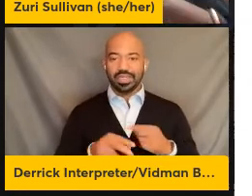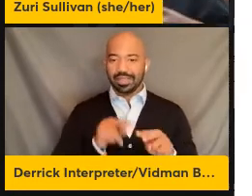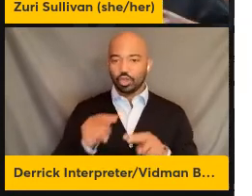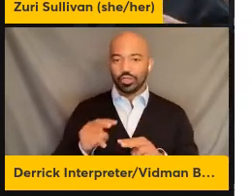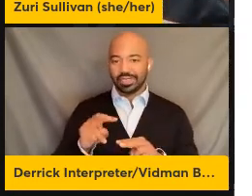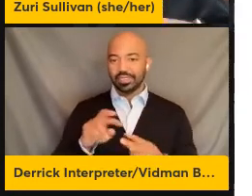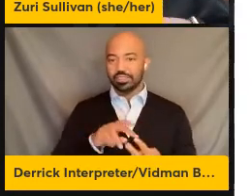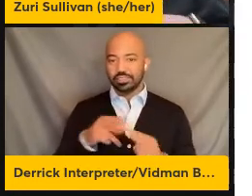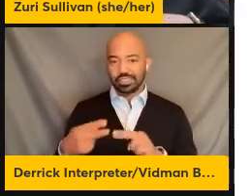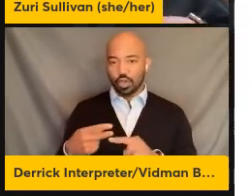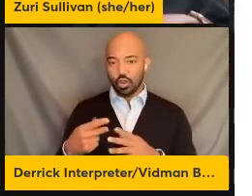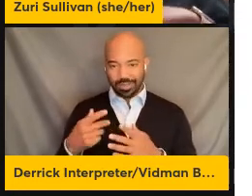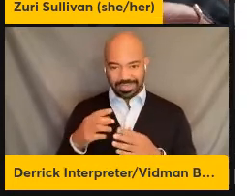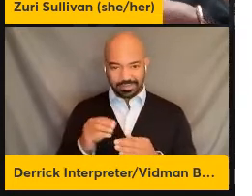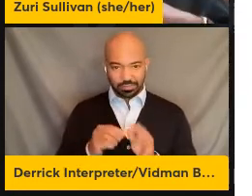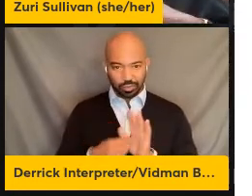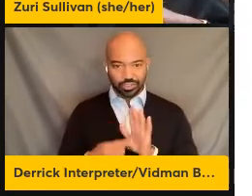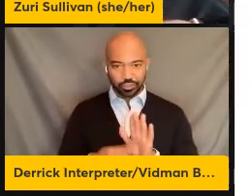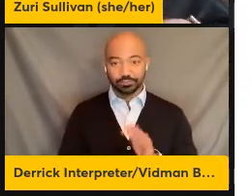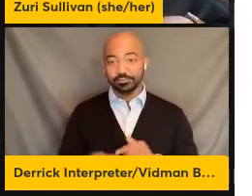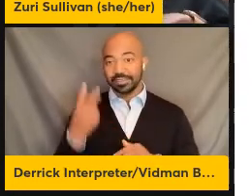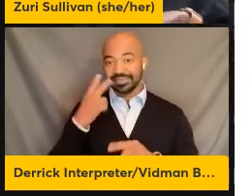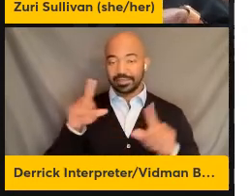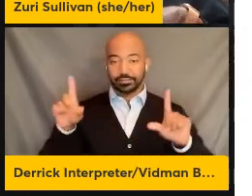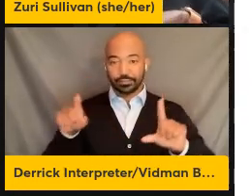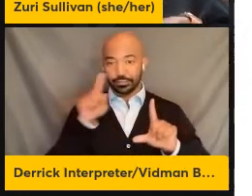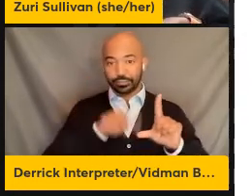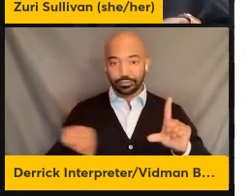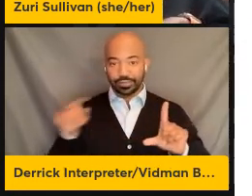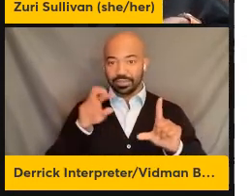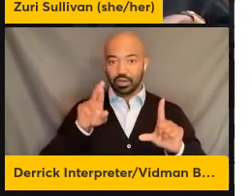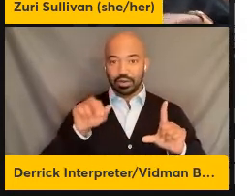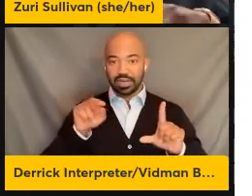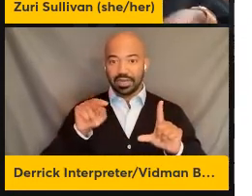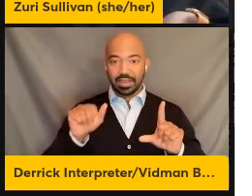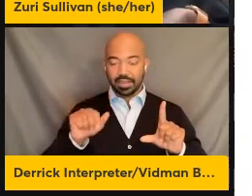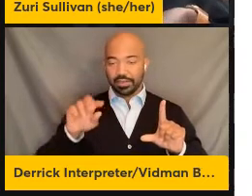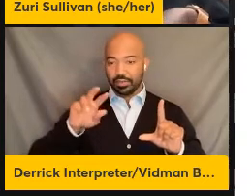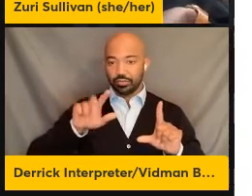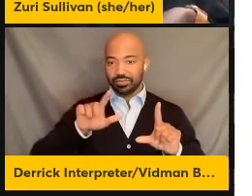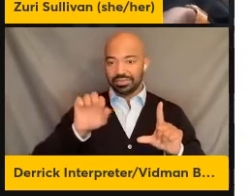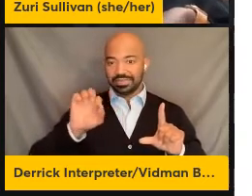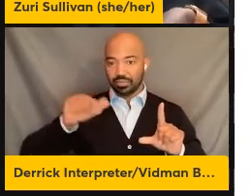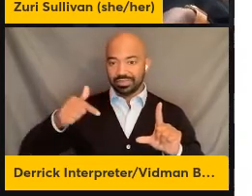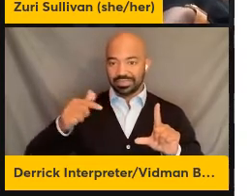volcano plot here, you can see the results of this RNA sequencing analysis in which transcripts that are upregulated in